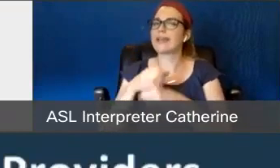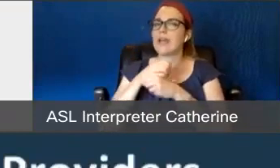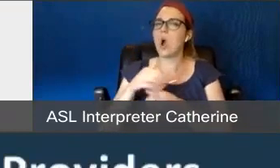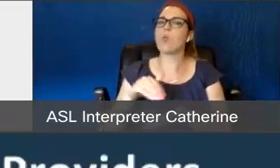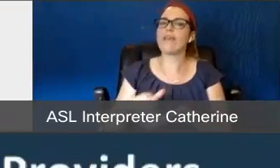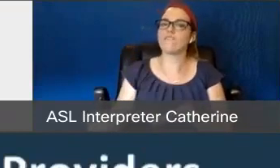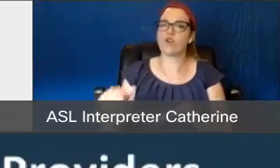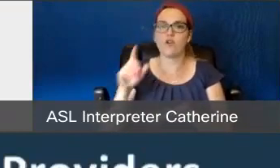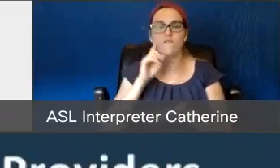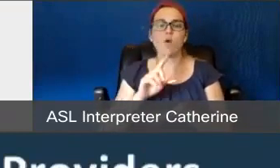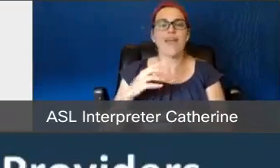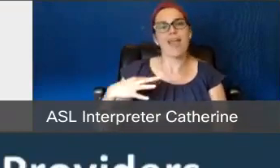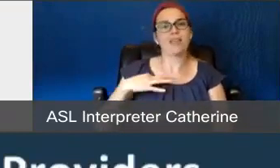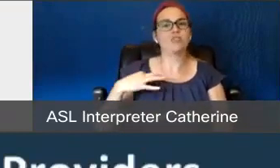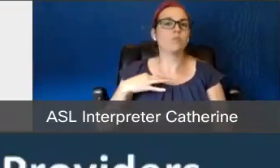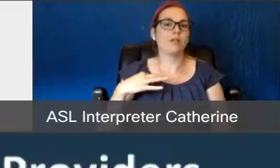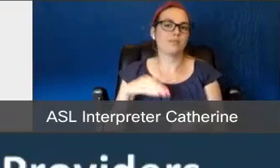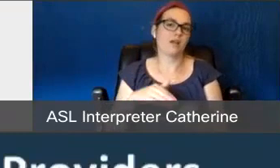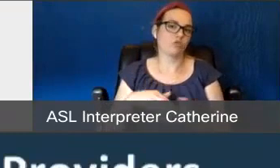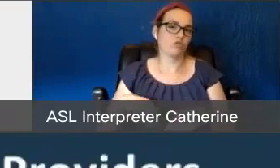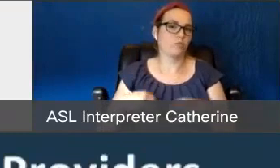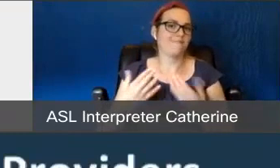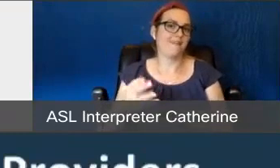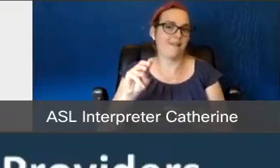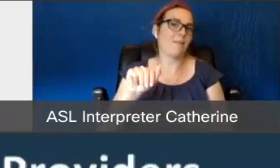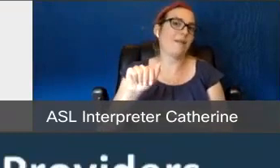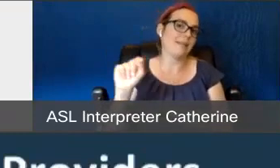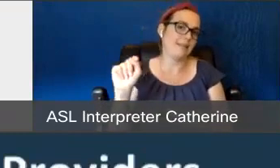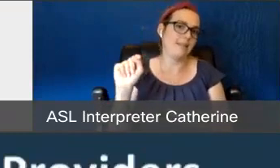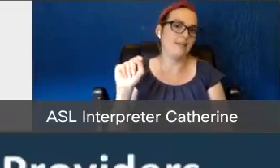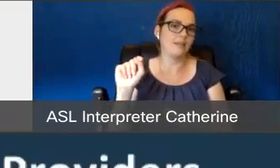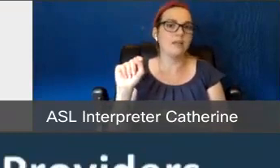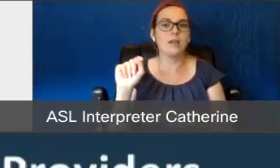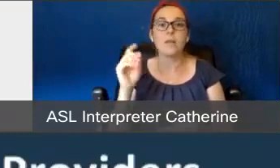this is only 5% of eligible doctors in your area have even applied for these waivers.